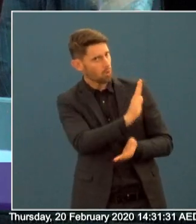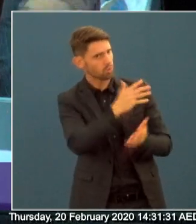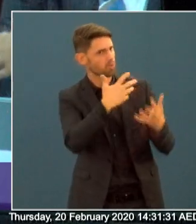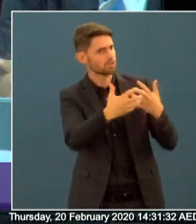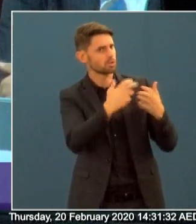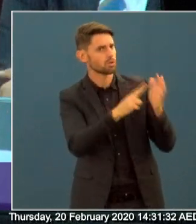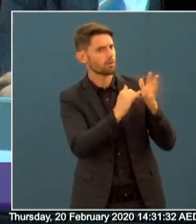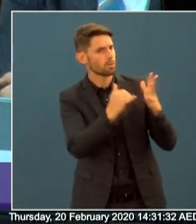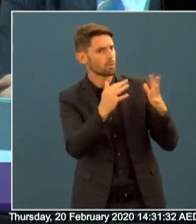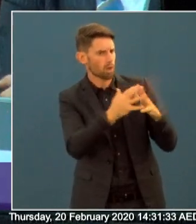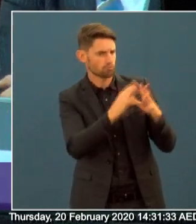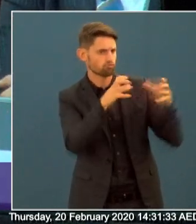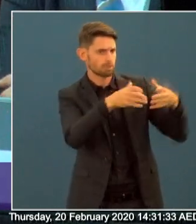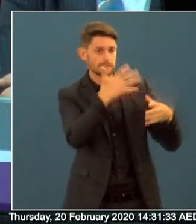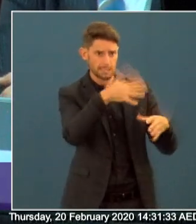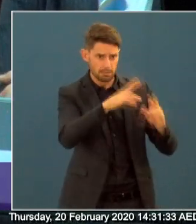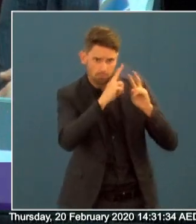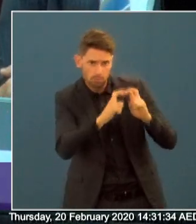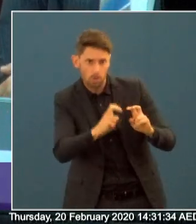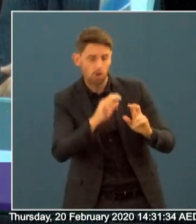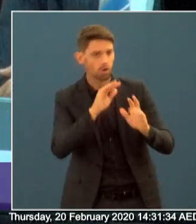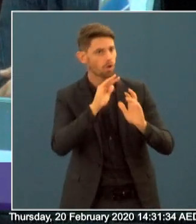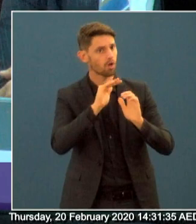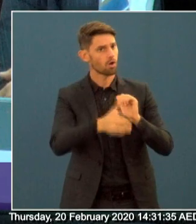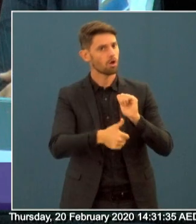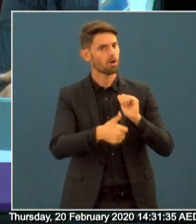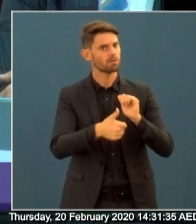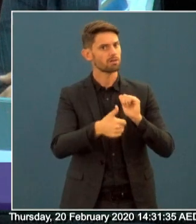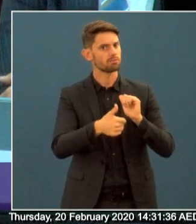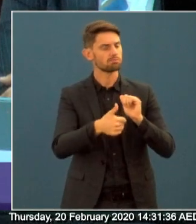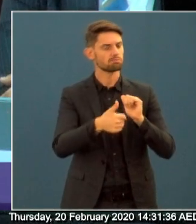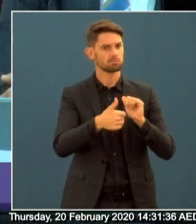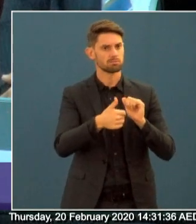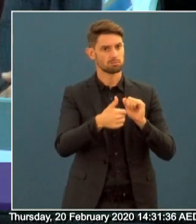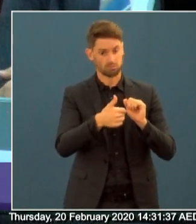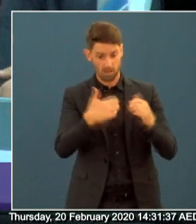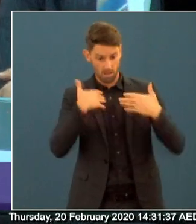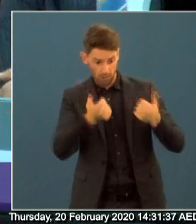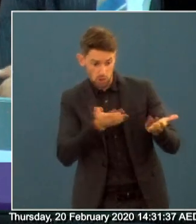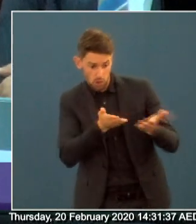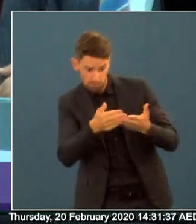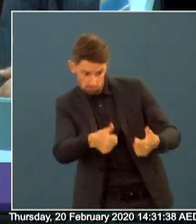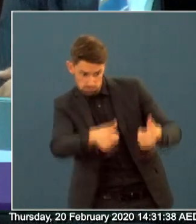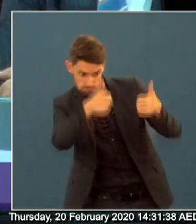associated with delivery of health care from the perspective of appropriate care for people